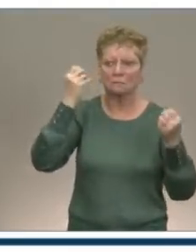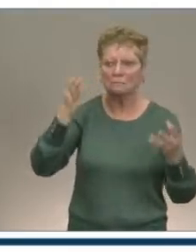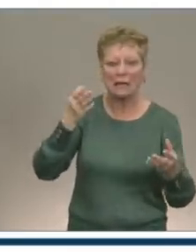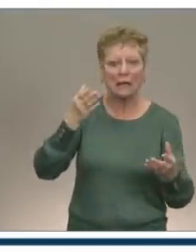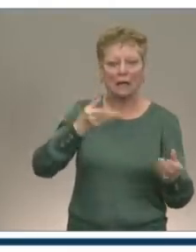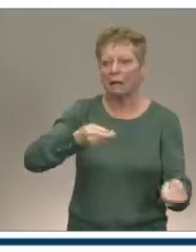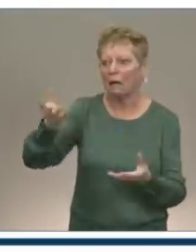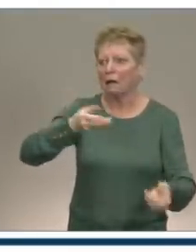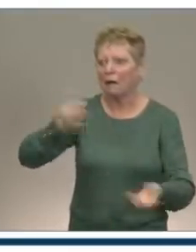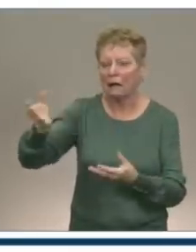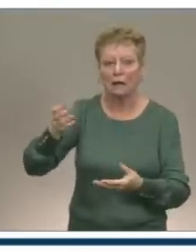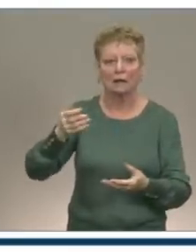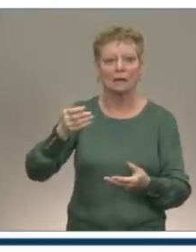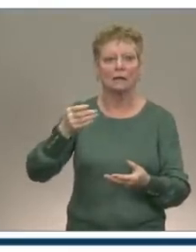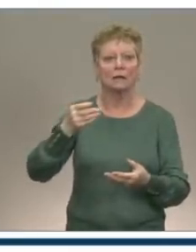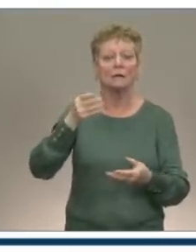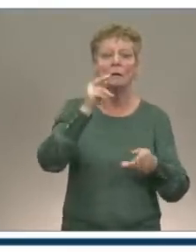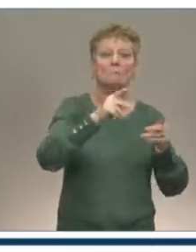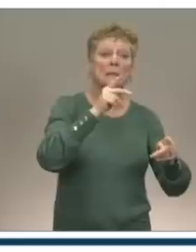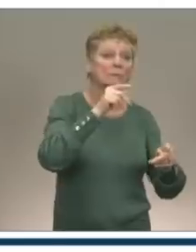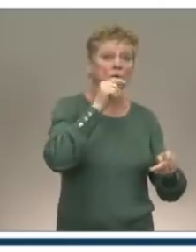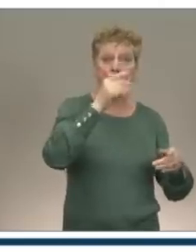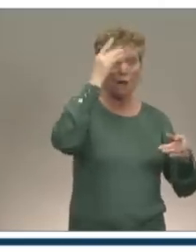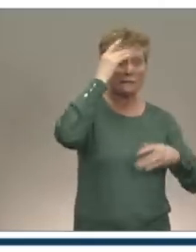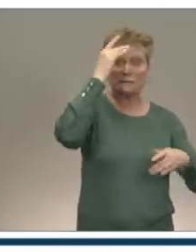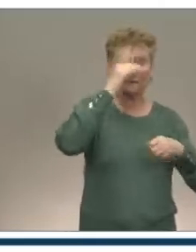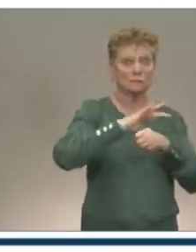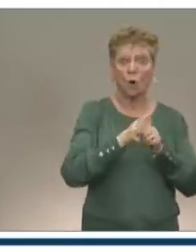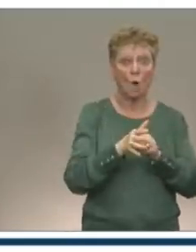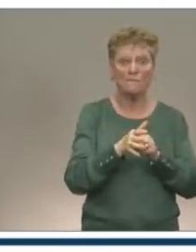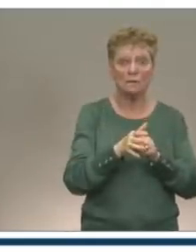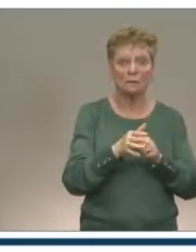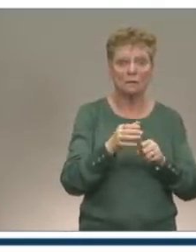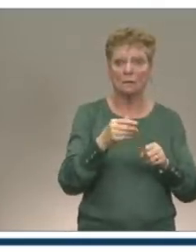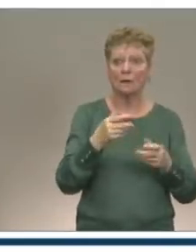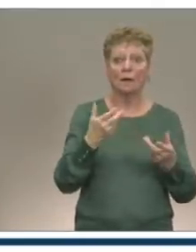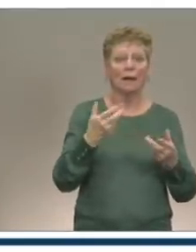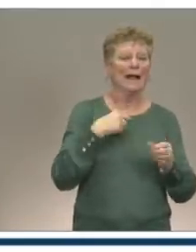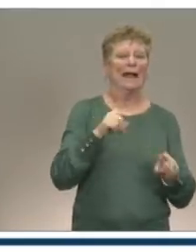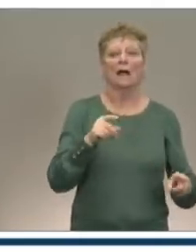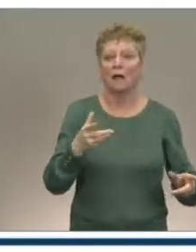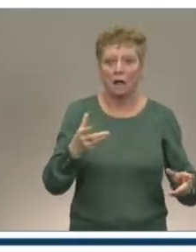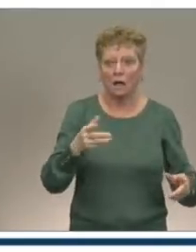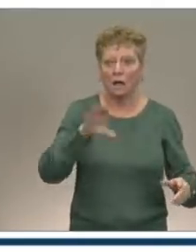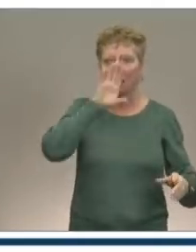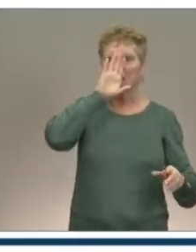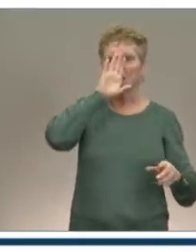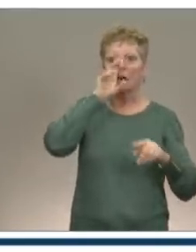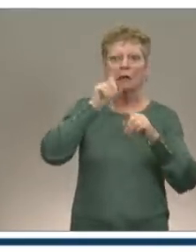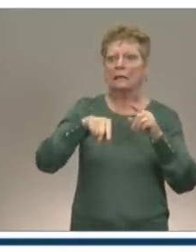non-covert related uh issues because they can't get appropriate health care so i think you flip